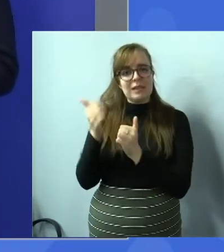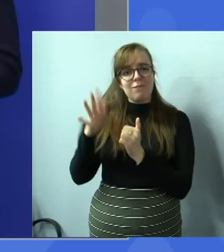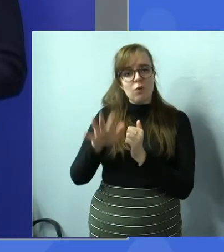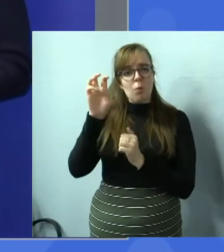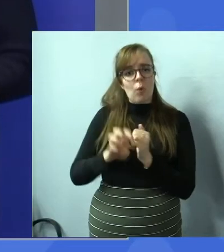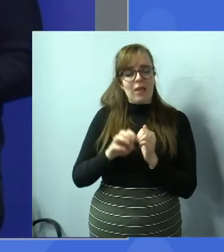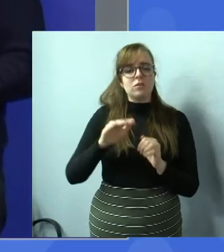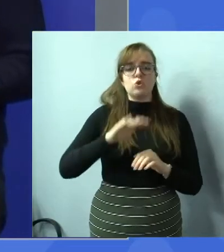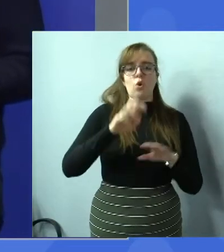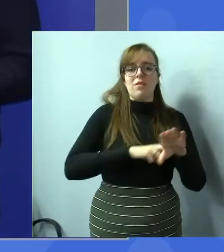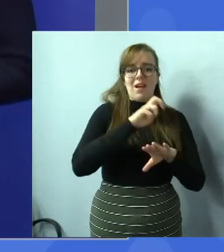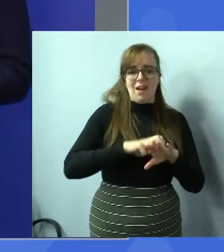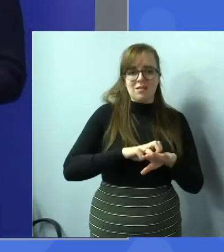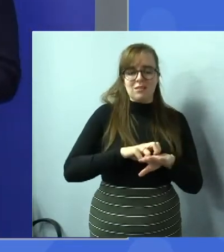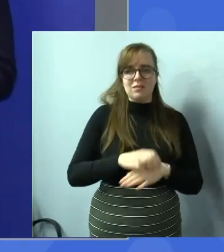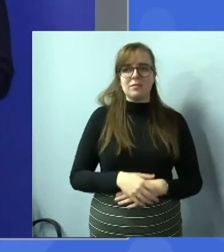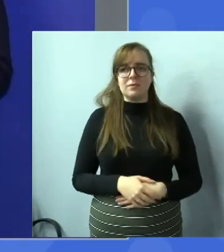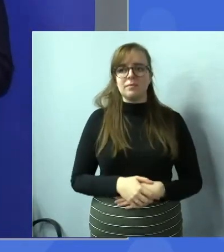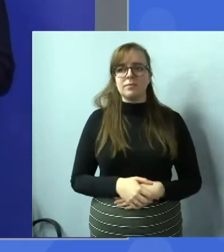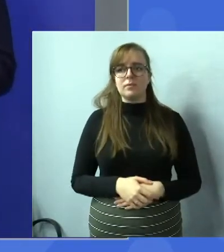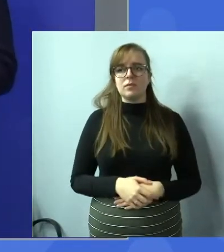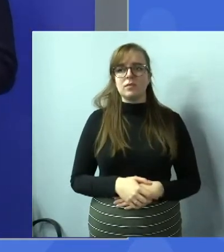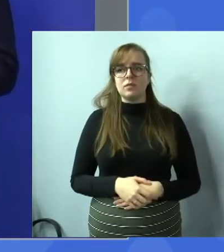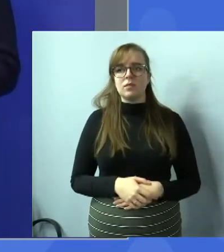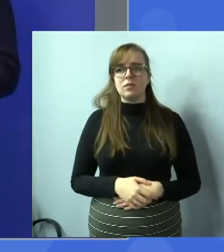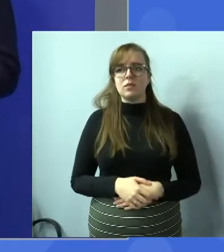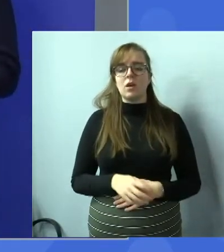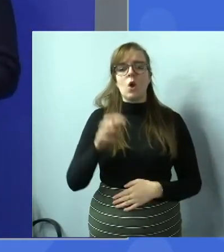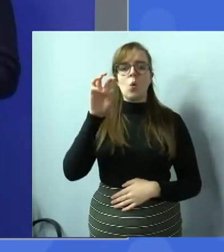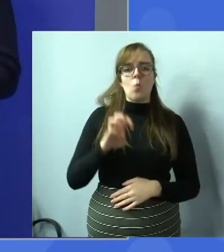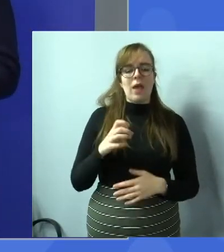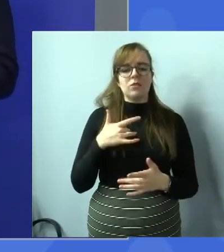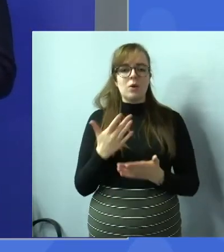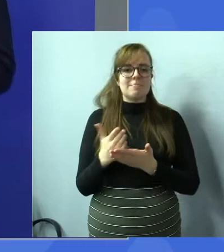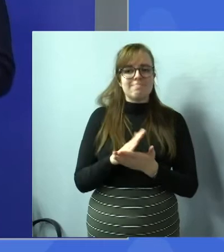always been less convinced by the merits of devolution would it be harder to